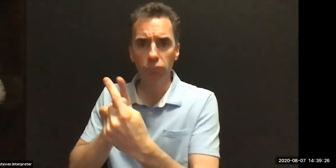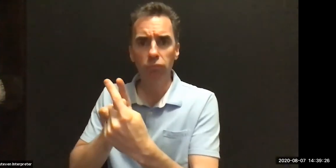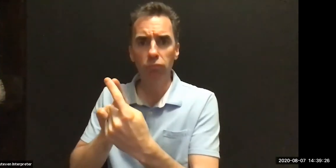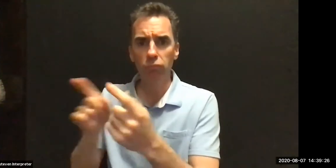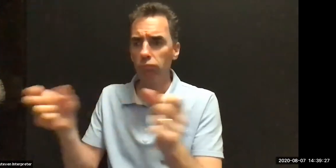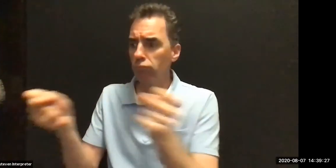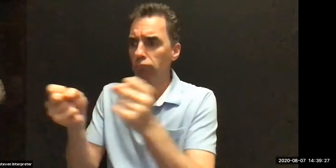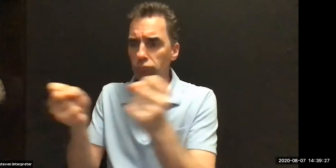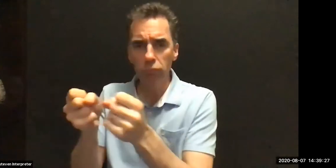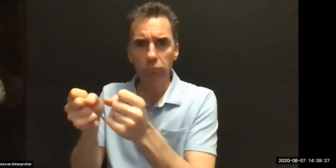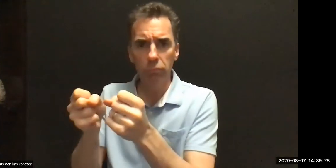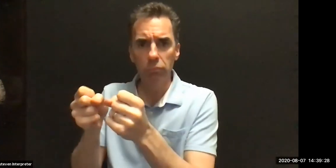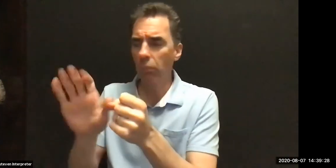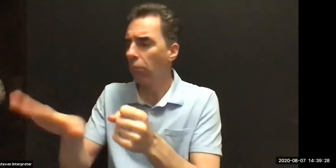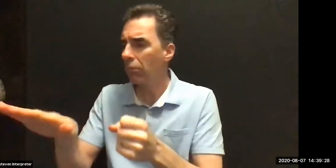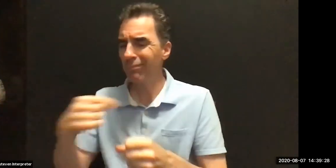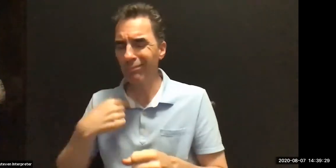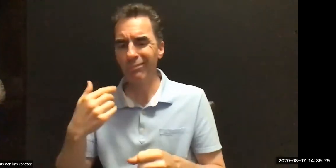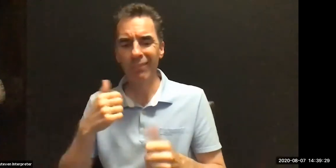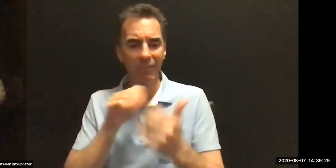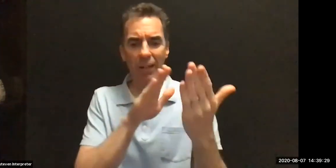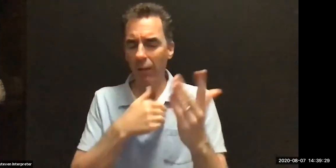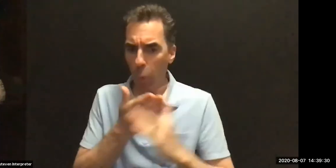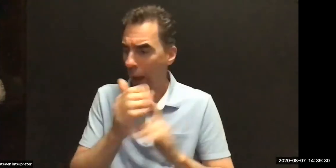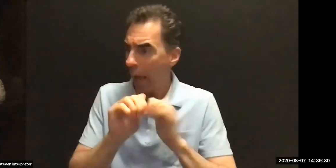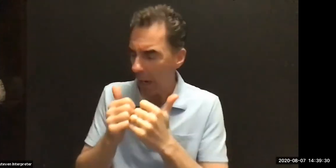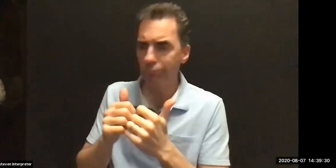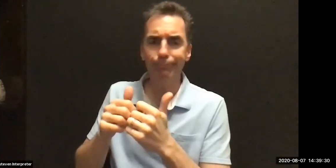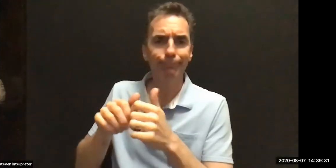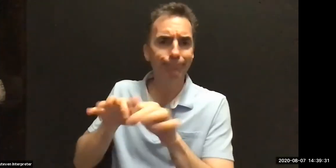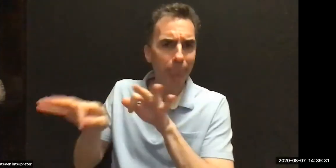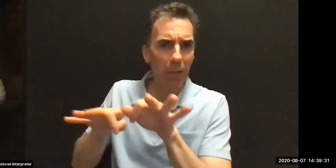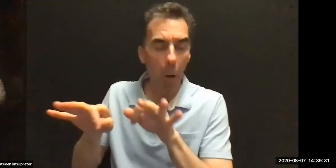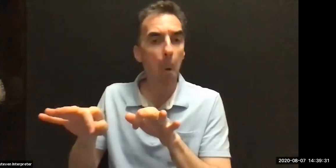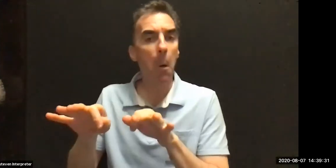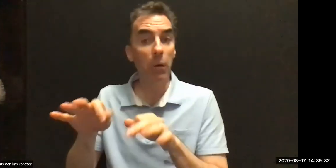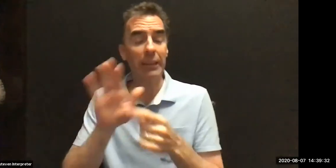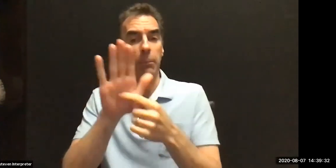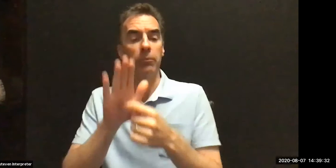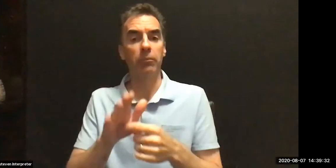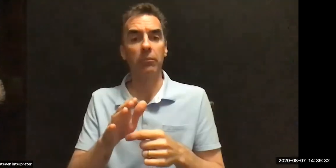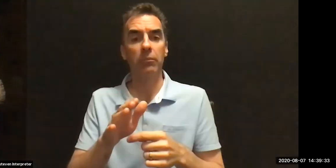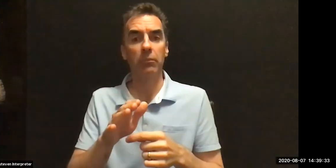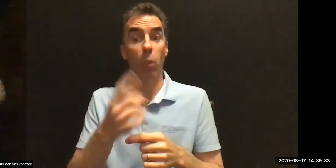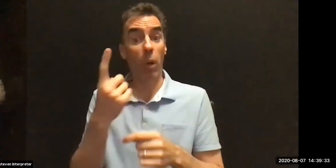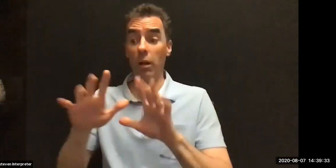Channelle Charest: The barriers that they encounter in their life. So we had a cohort that was all single moms. So single moms deal with different